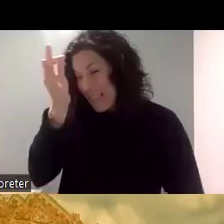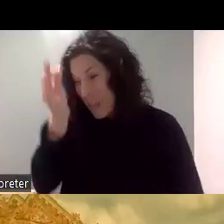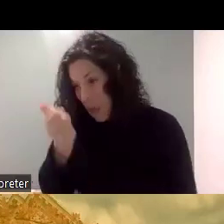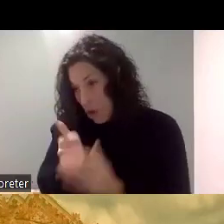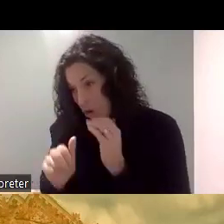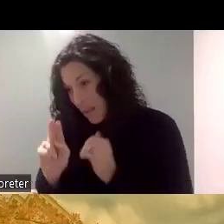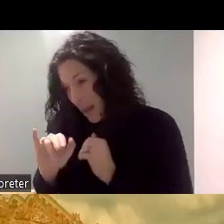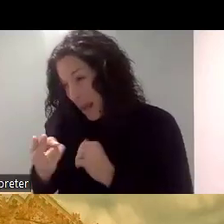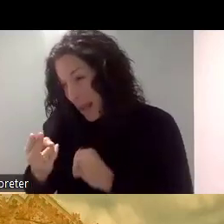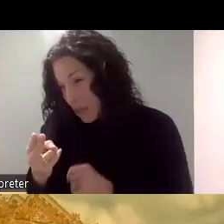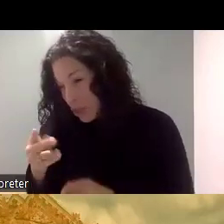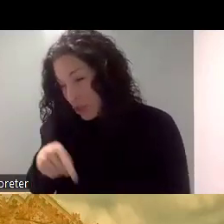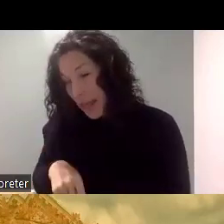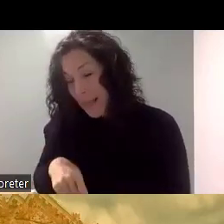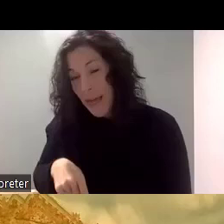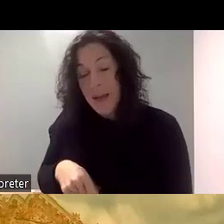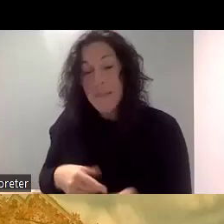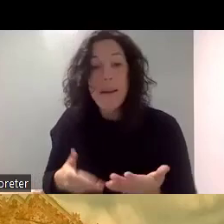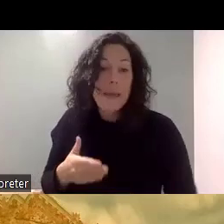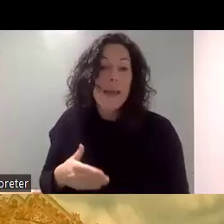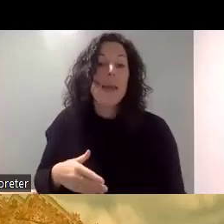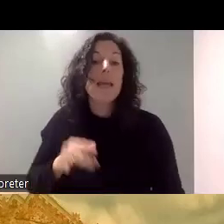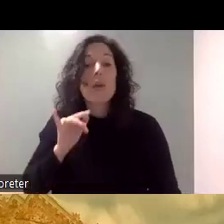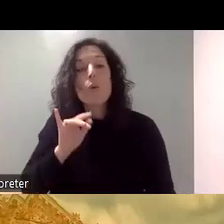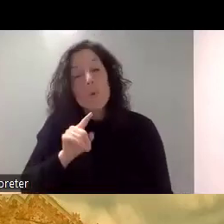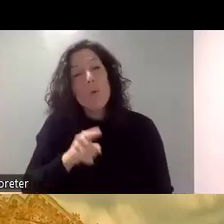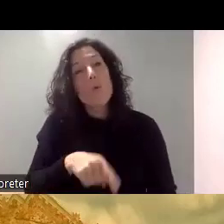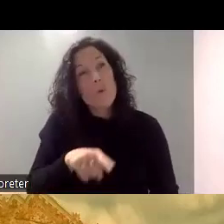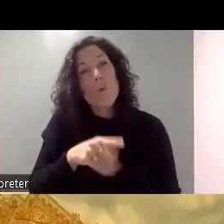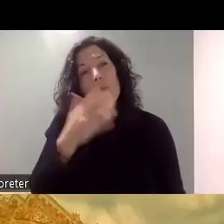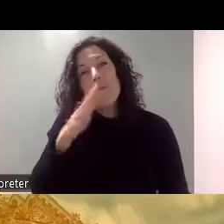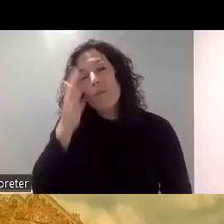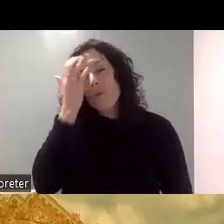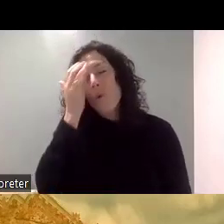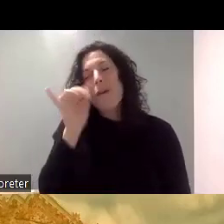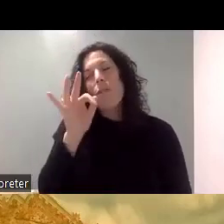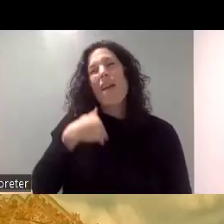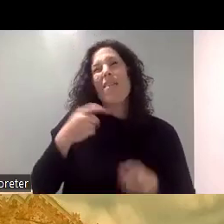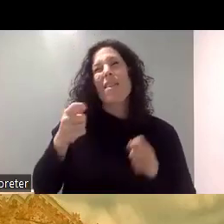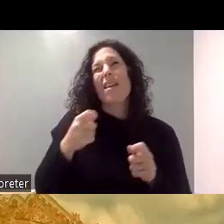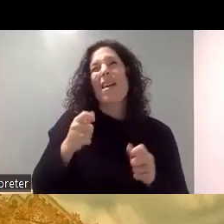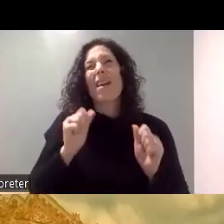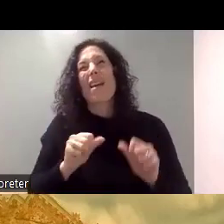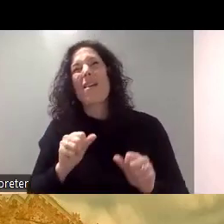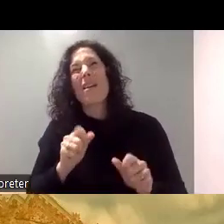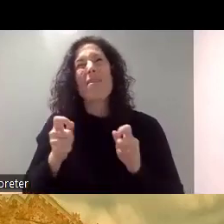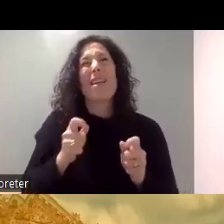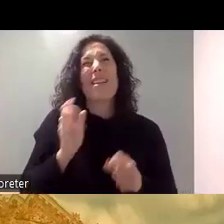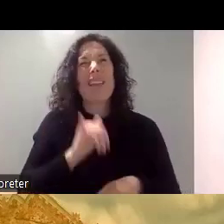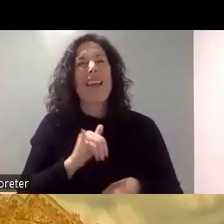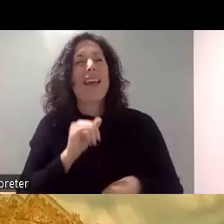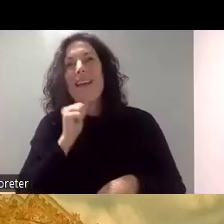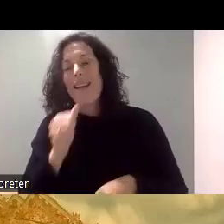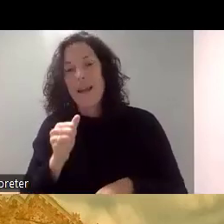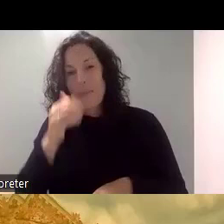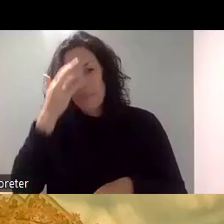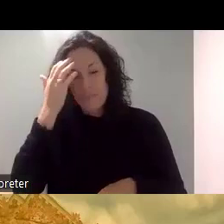you know that if you have the ability to manage that or not. And I want to suggest also really here.